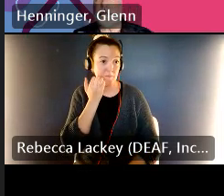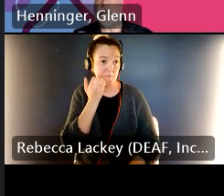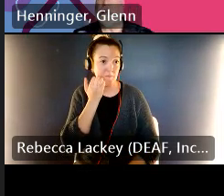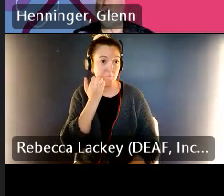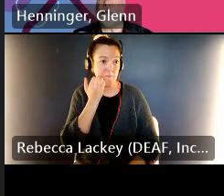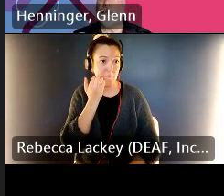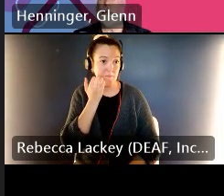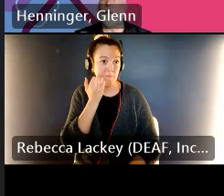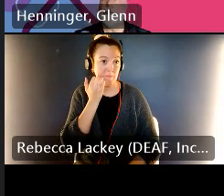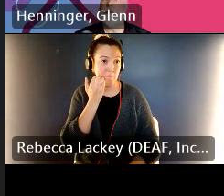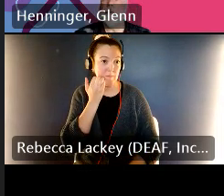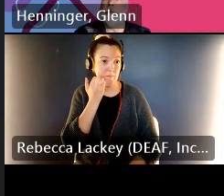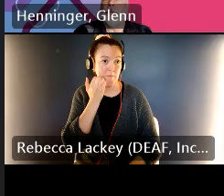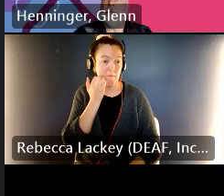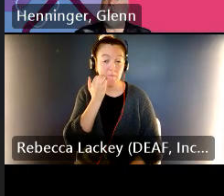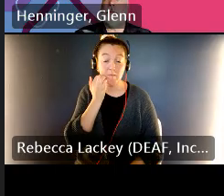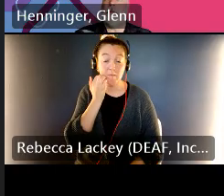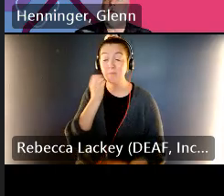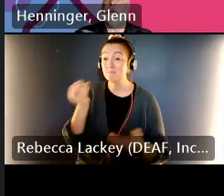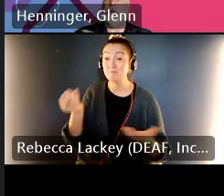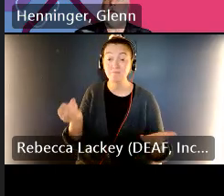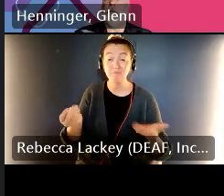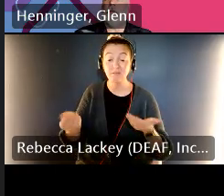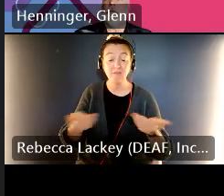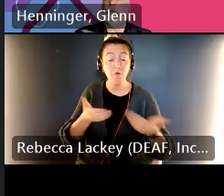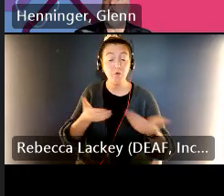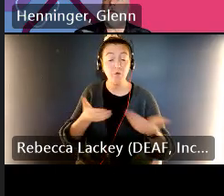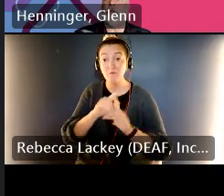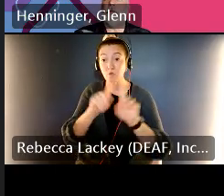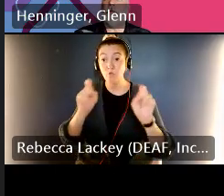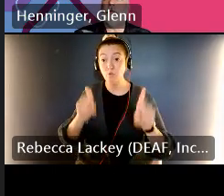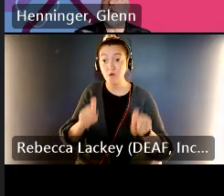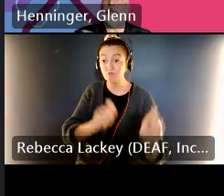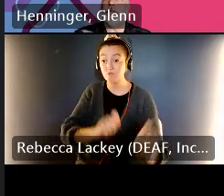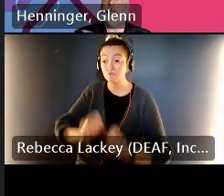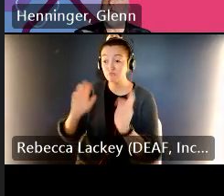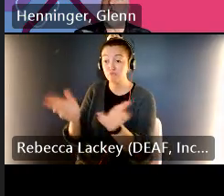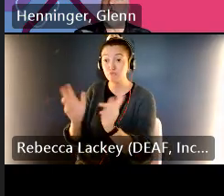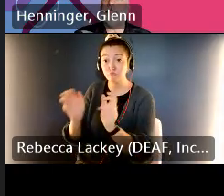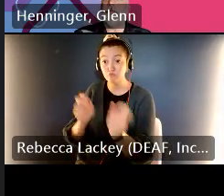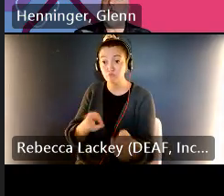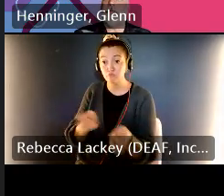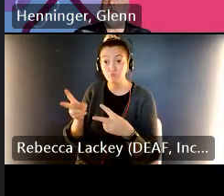Again, we invite you any questions you may have, put them in the chat. We'll try to respond to them.